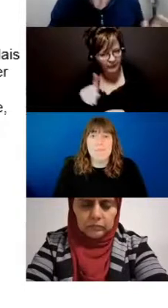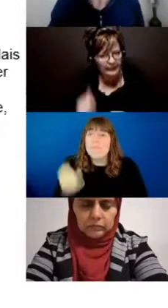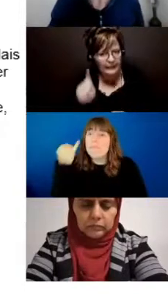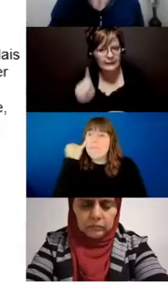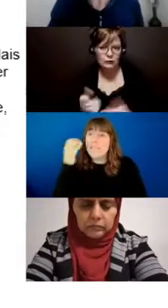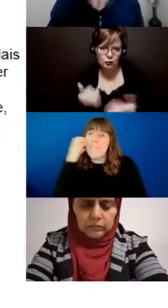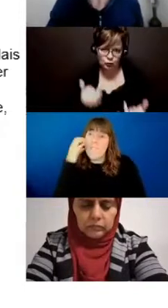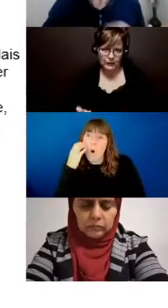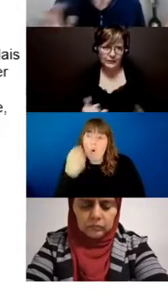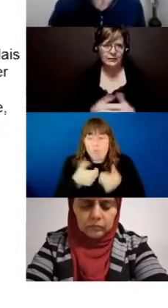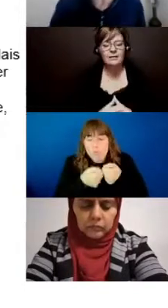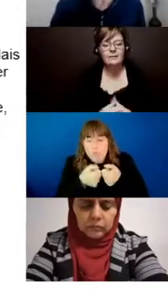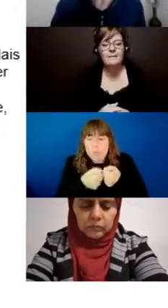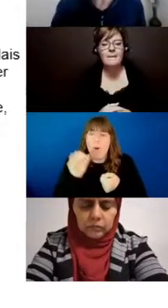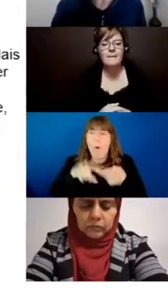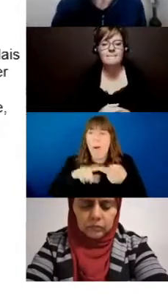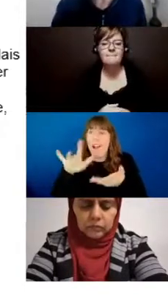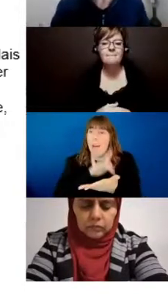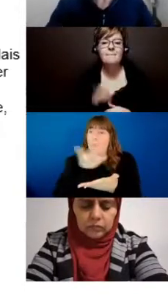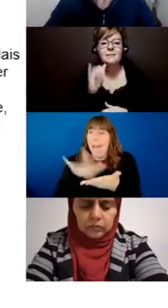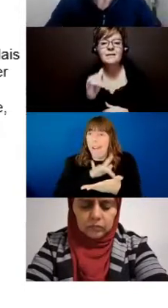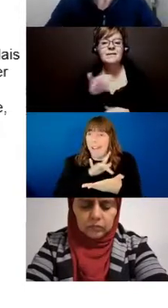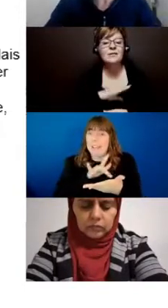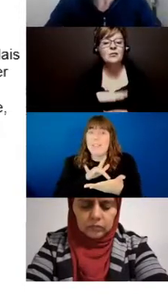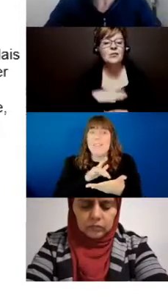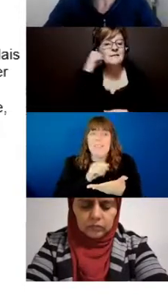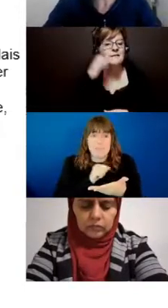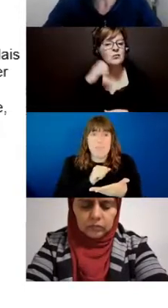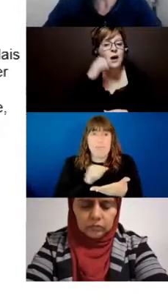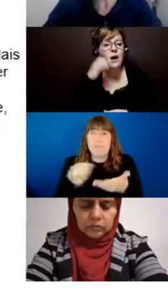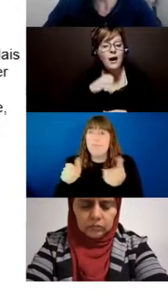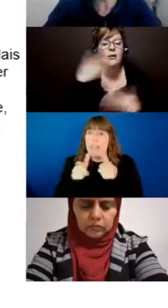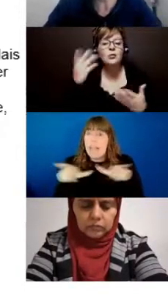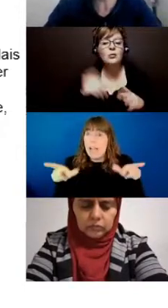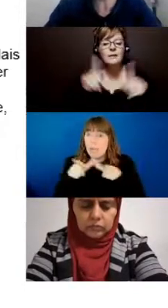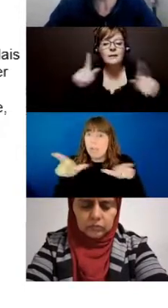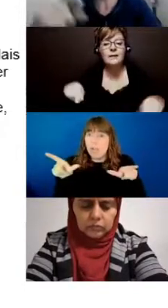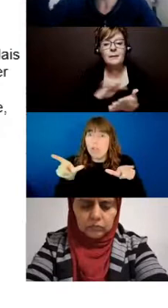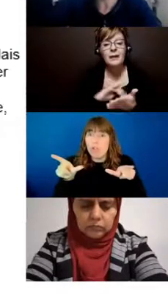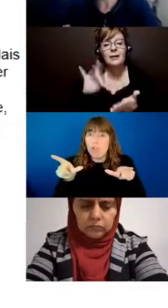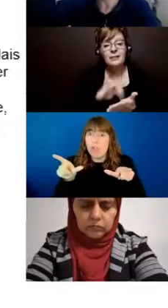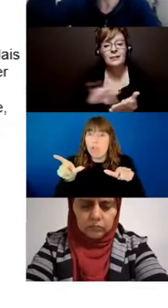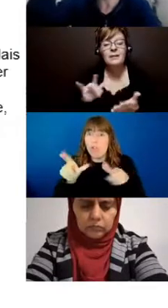as a phone or a tablet you can find the language interpretation options under the more button